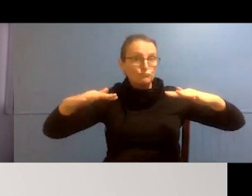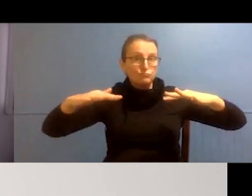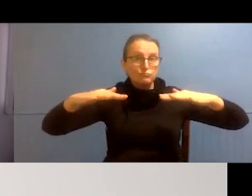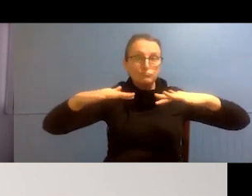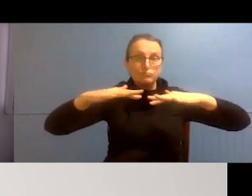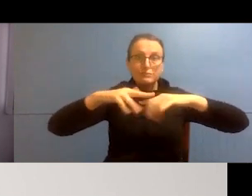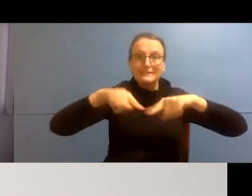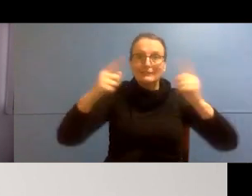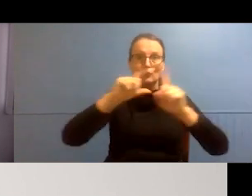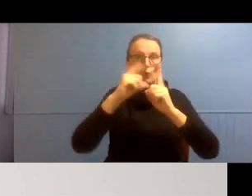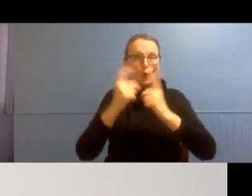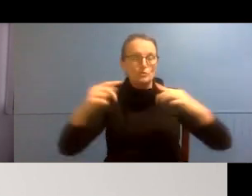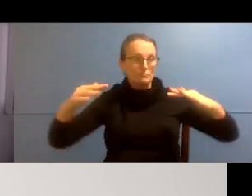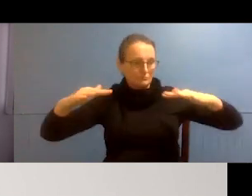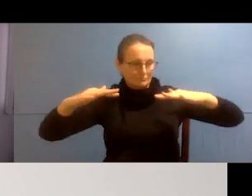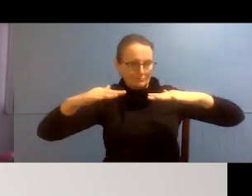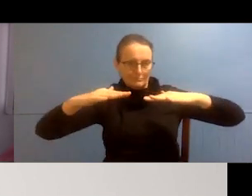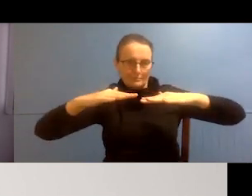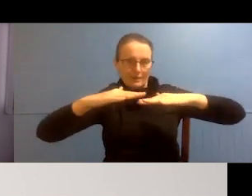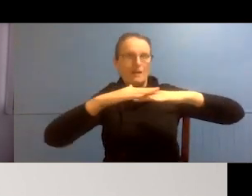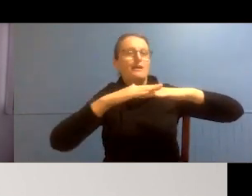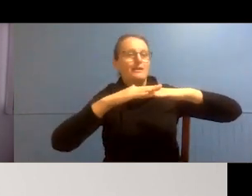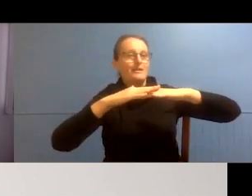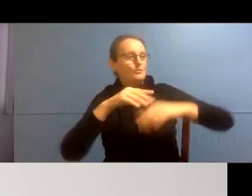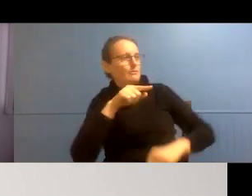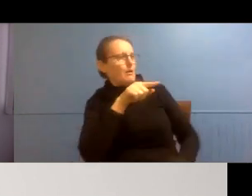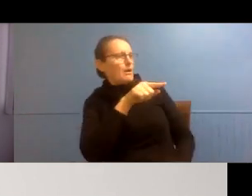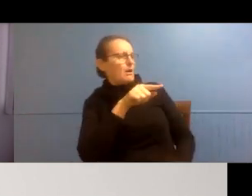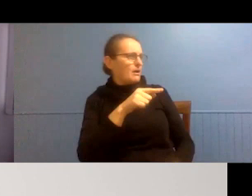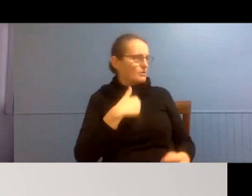And these are the culture from the other side of the river.